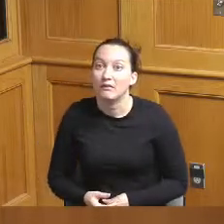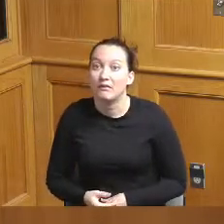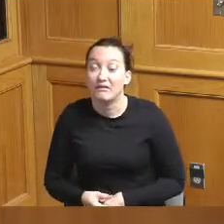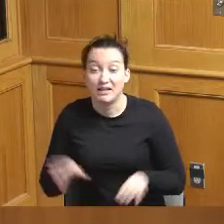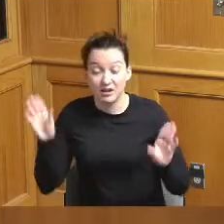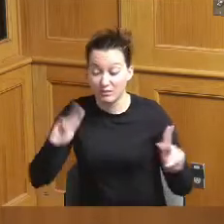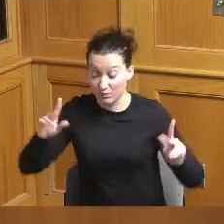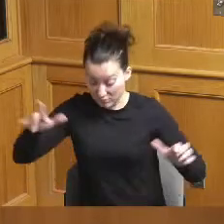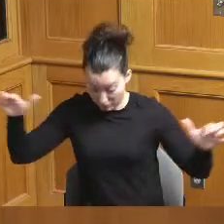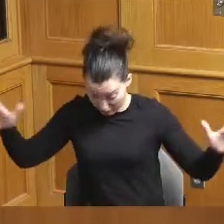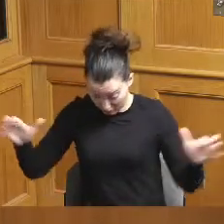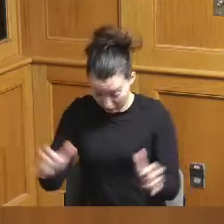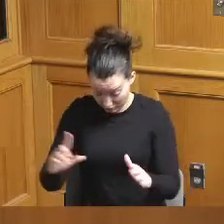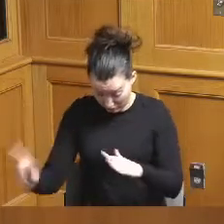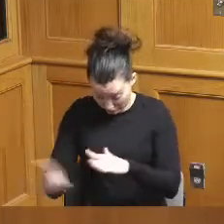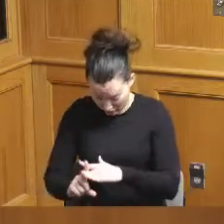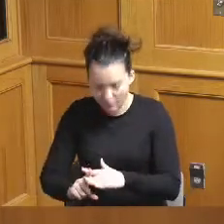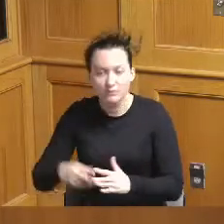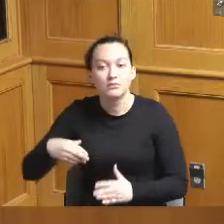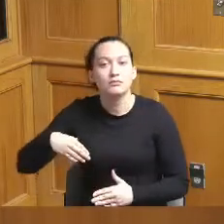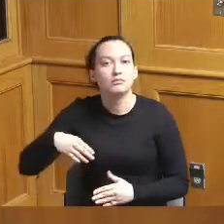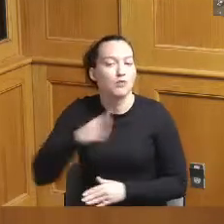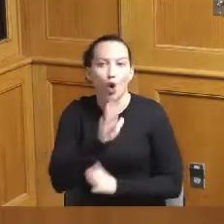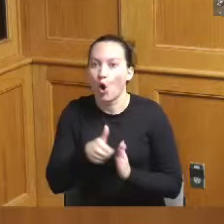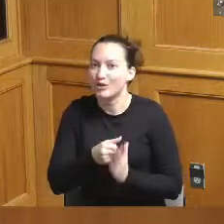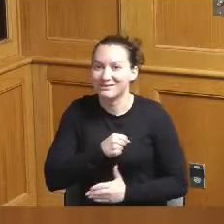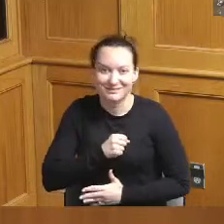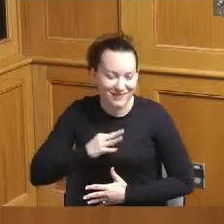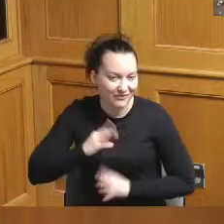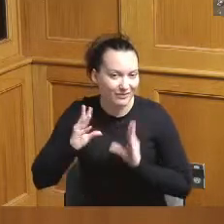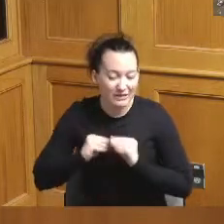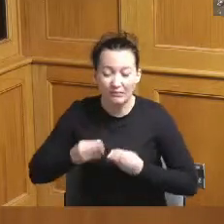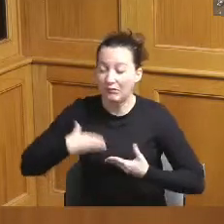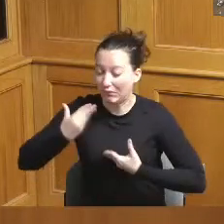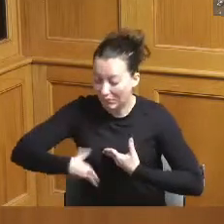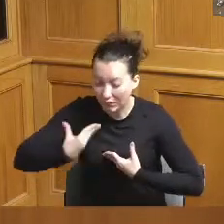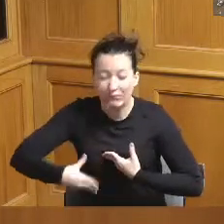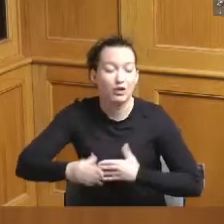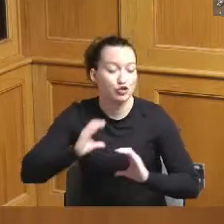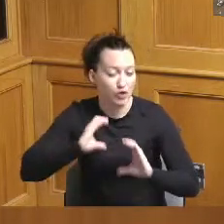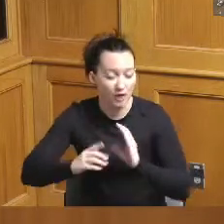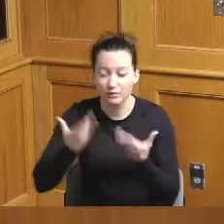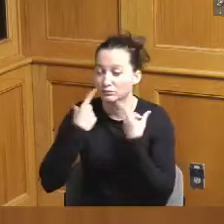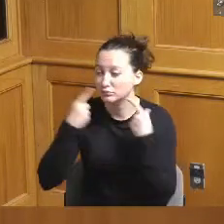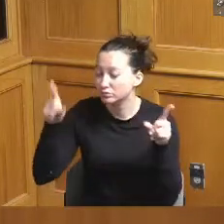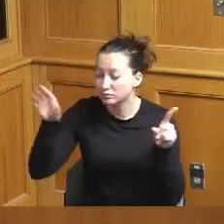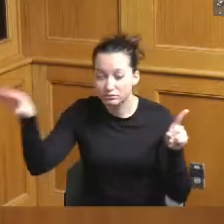back together have regular all staff meetings have these conversations and discussions about how